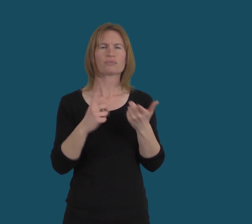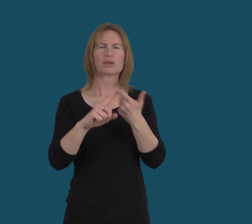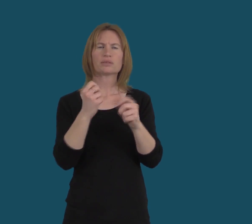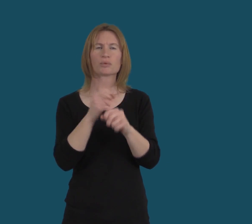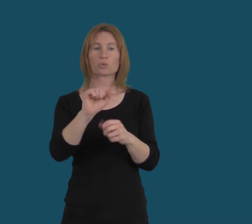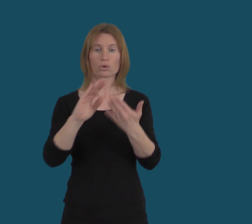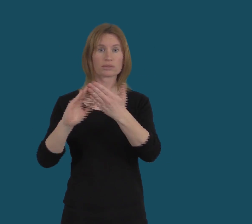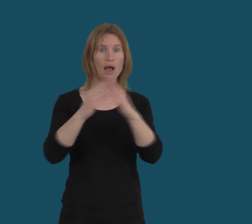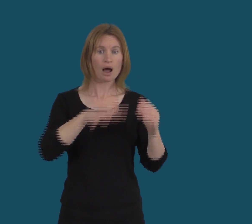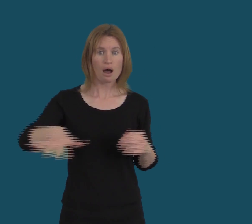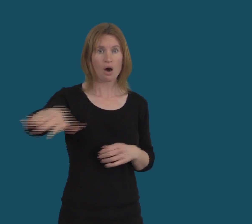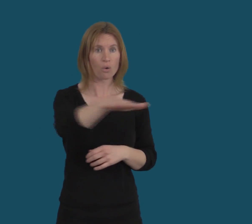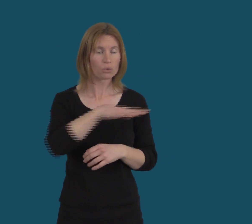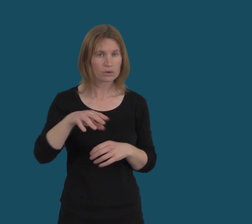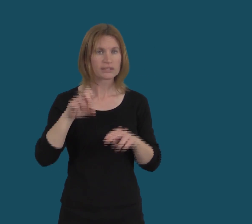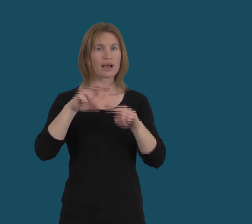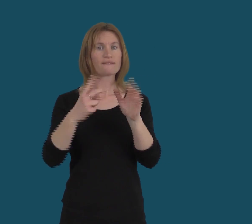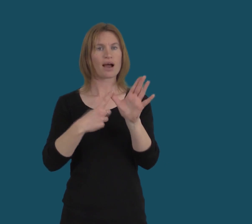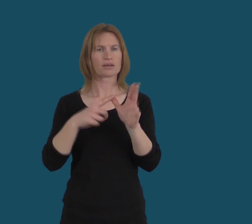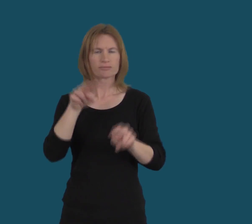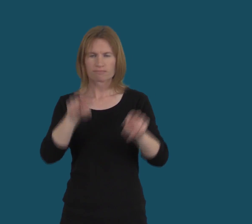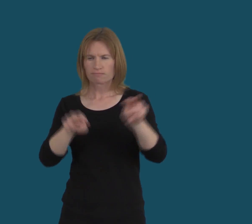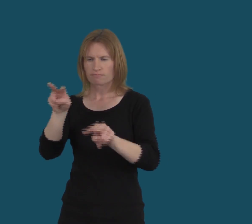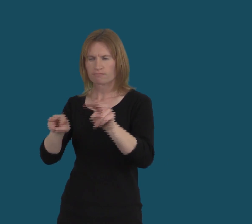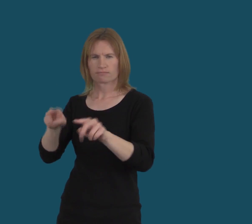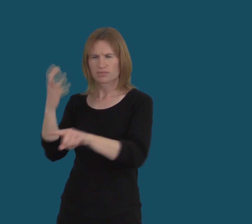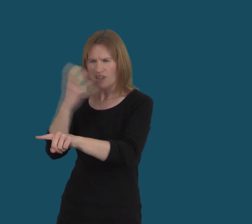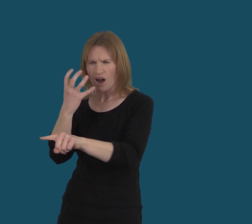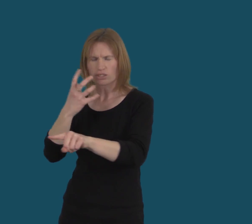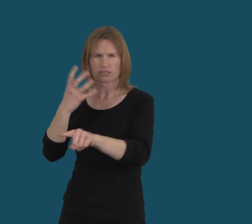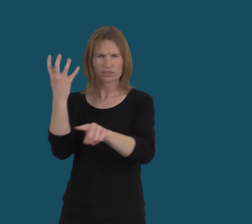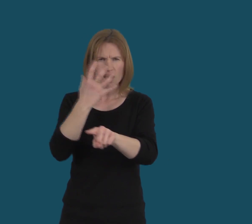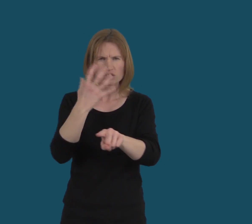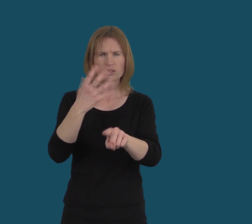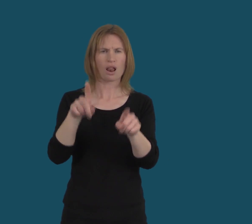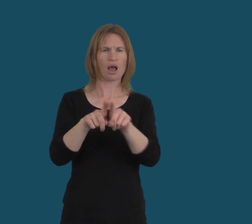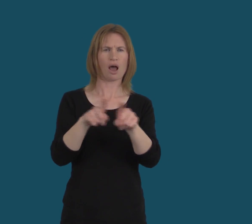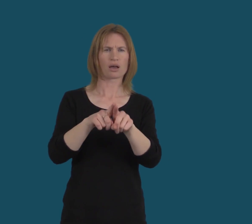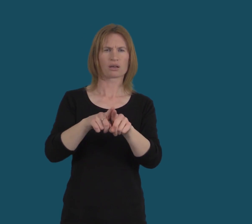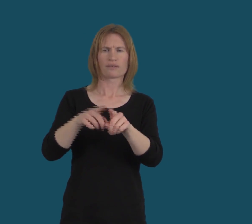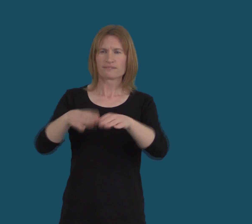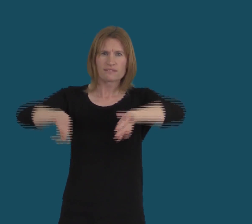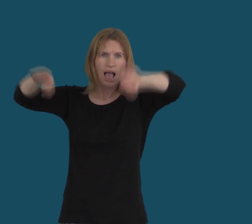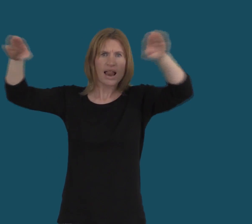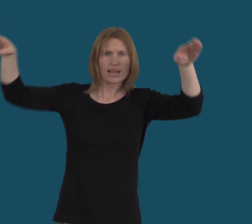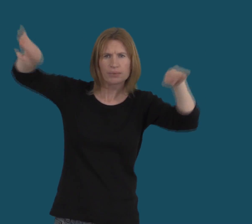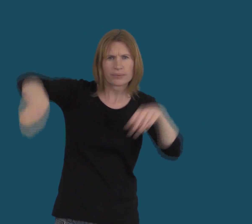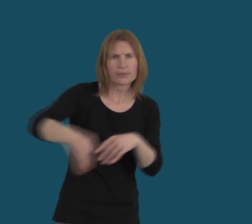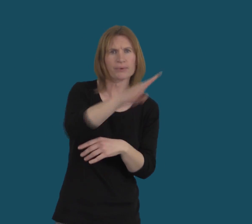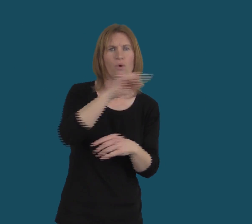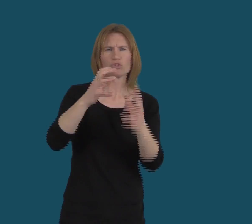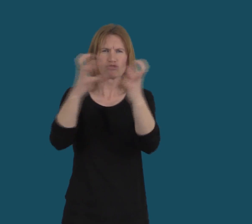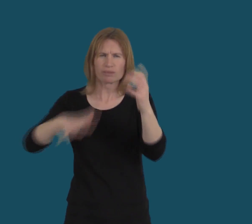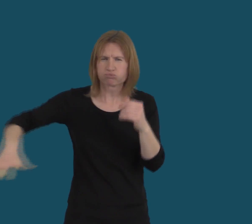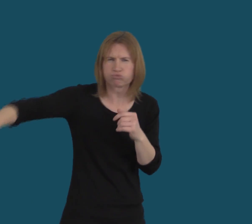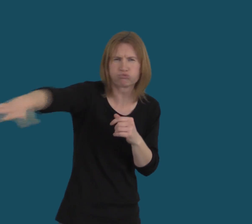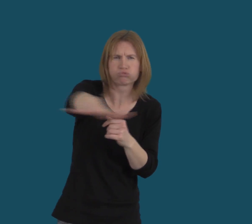Your local CFA assessed the safety of different locations in your area,